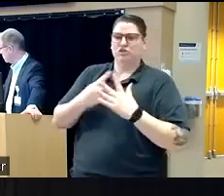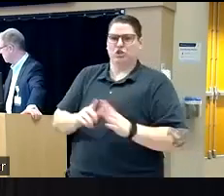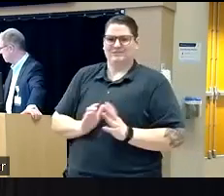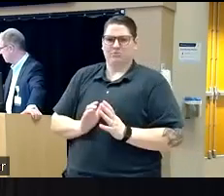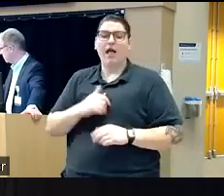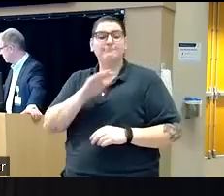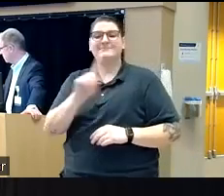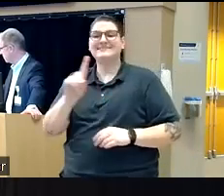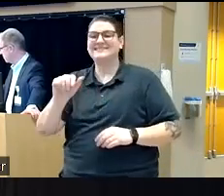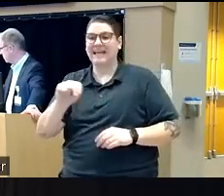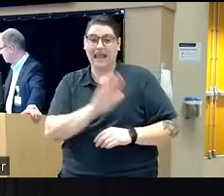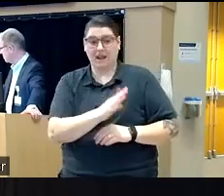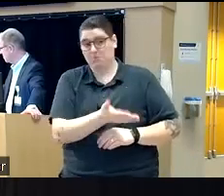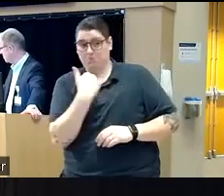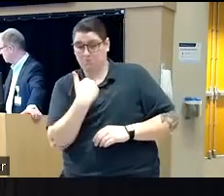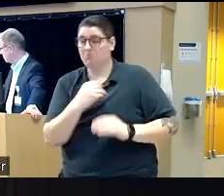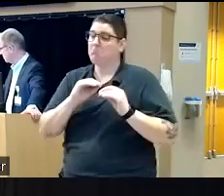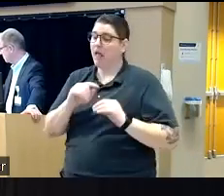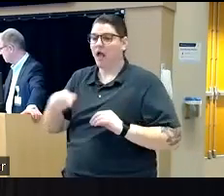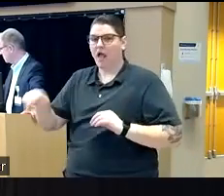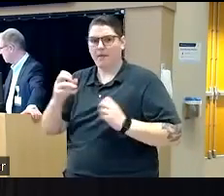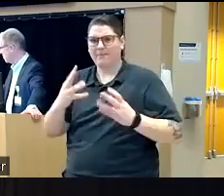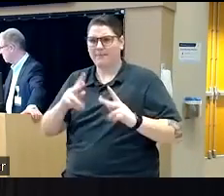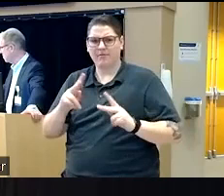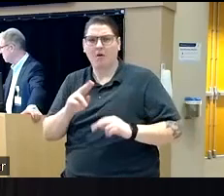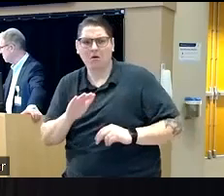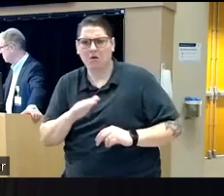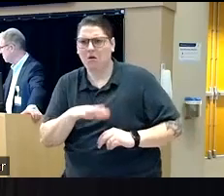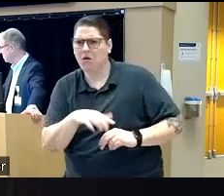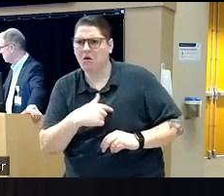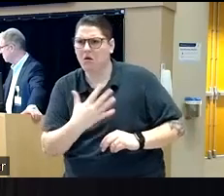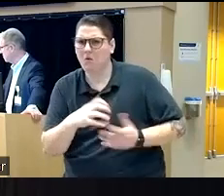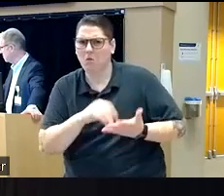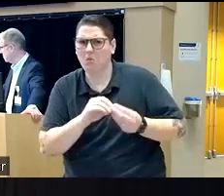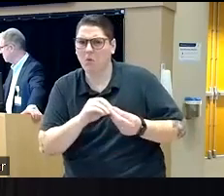in it piqued a lot of interests and then I asked people who would be interested in having him come